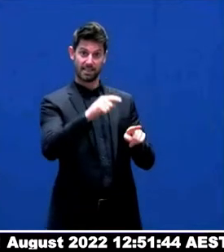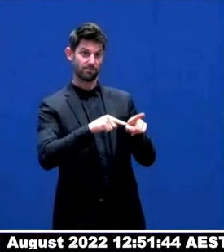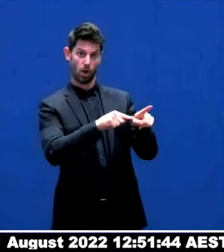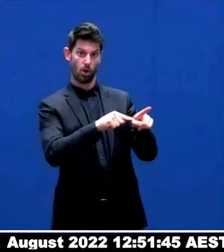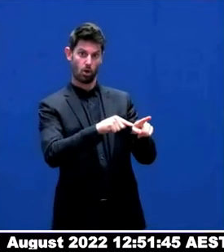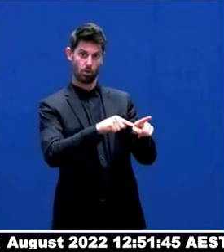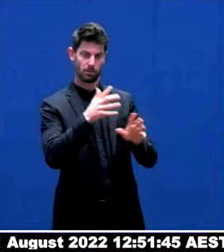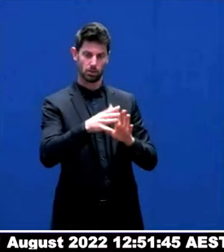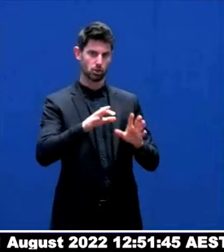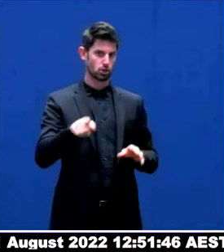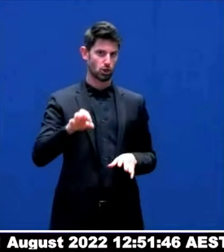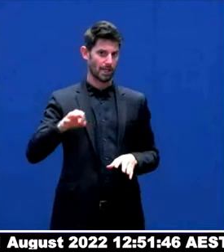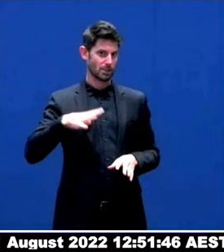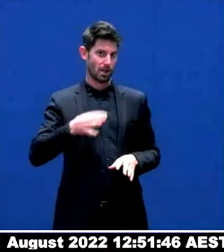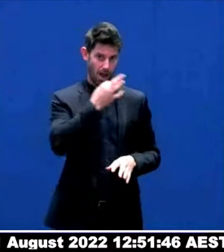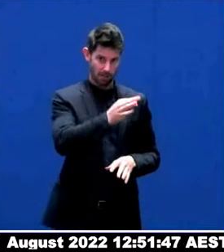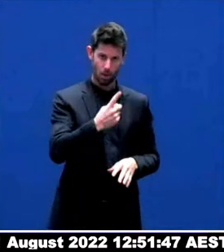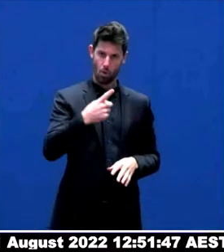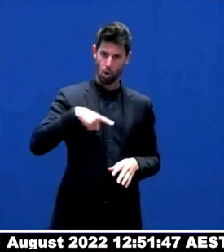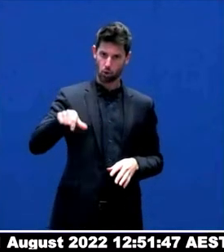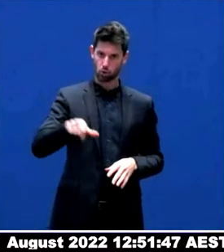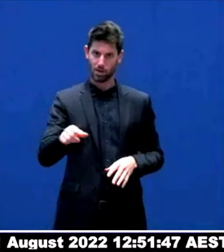report to do something that is, you know, frankly bleeding obvious?